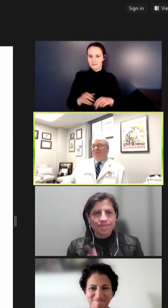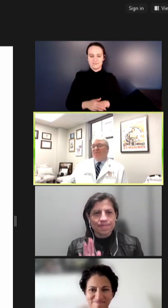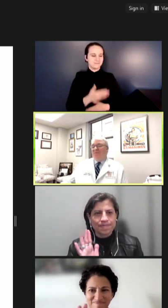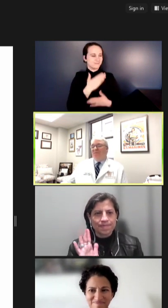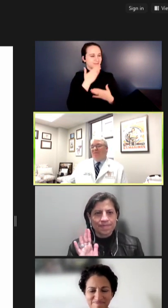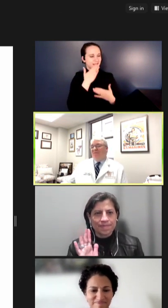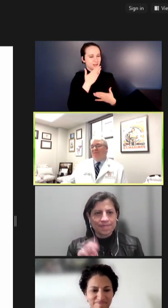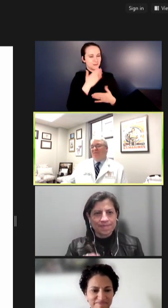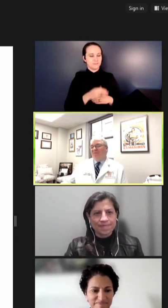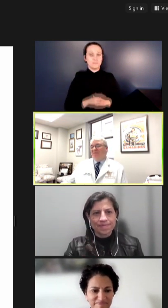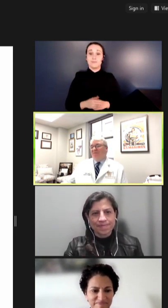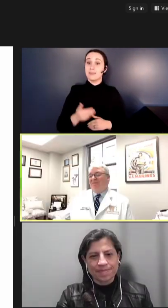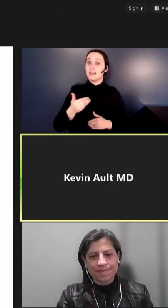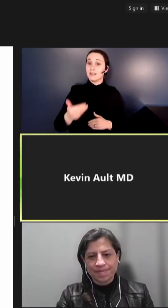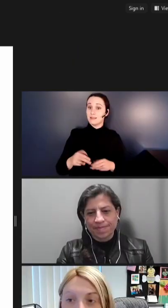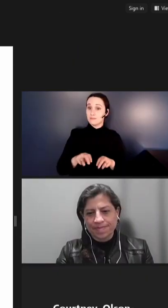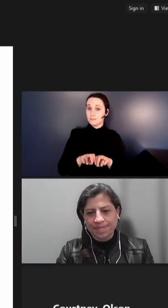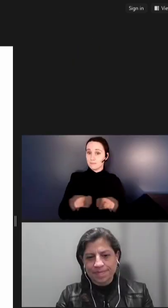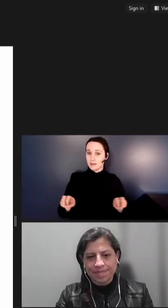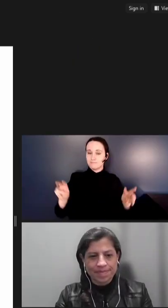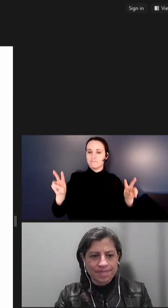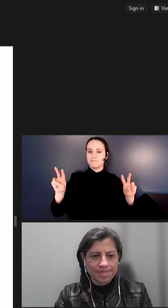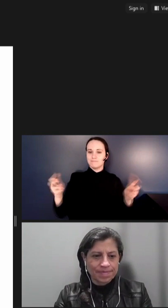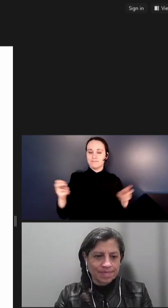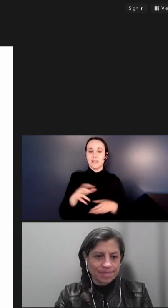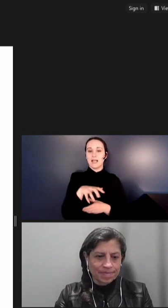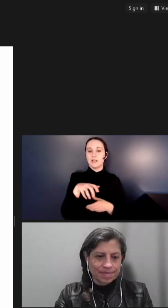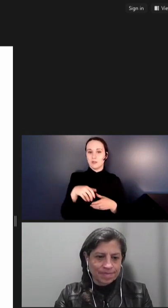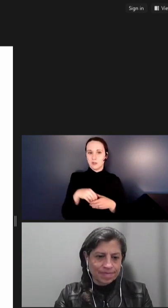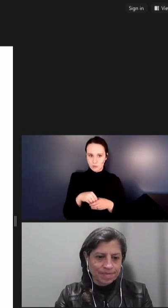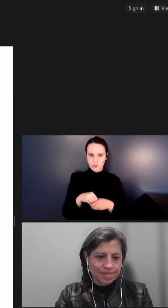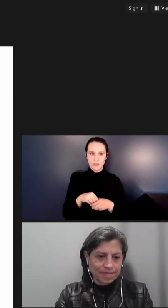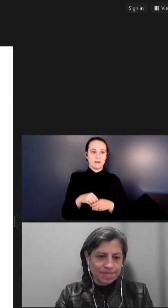Our next panel is titled Inclusion and Immunization, Special Practices